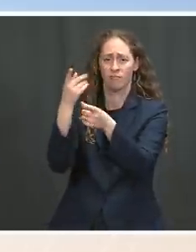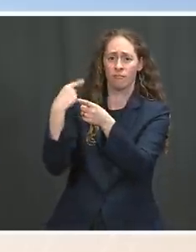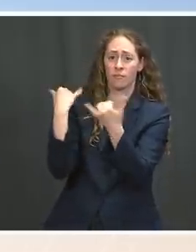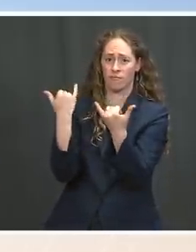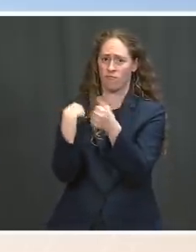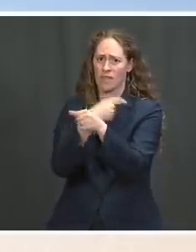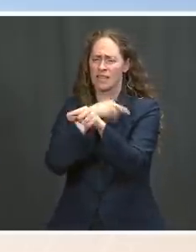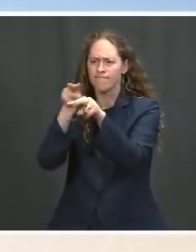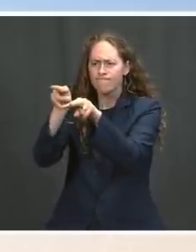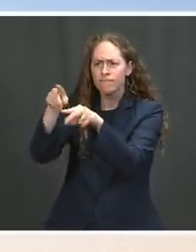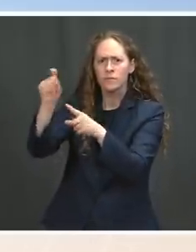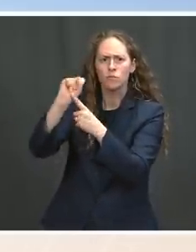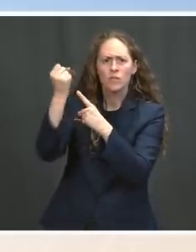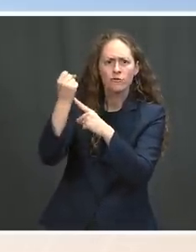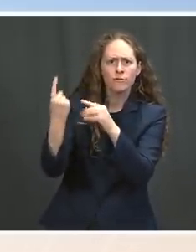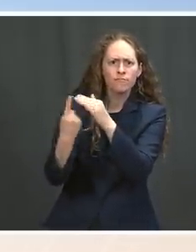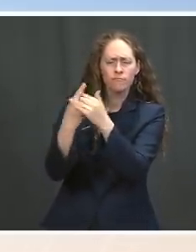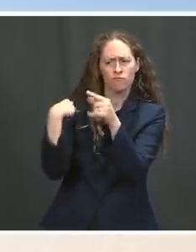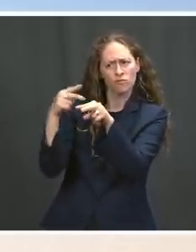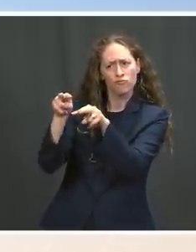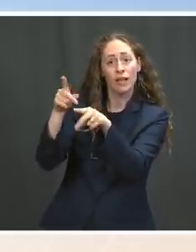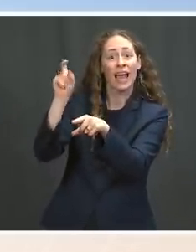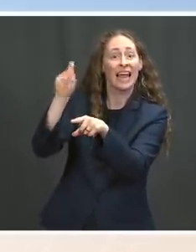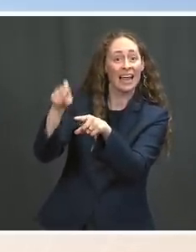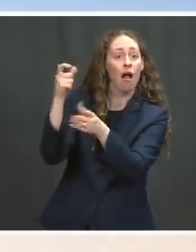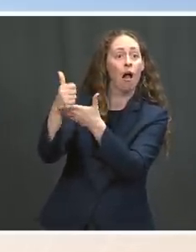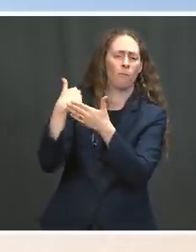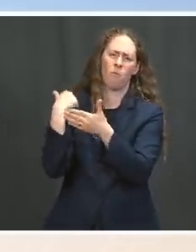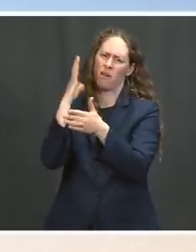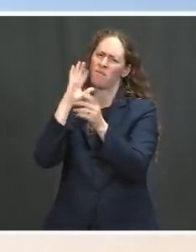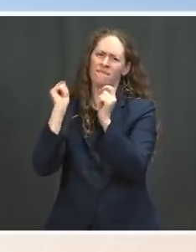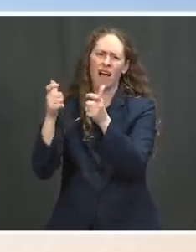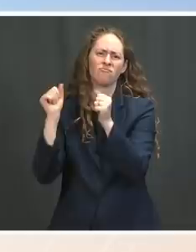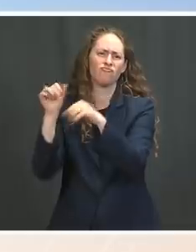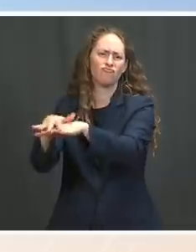revolves around safety. And so we are working hard to maintain safety,